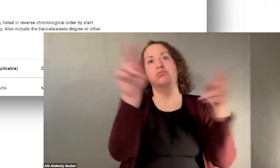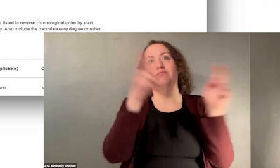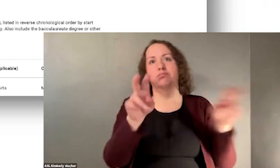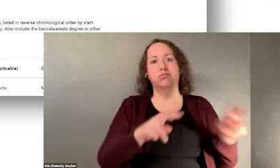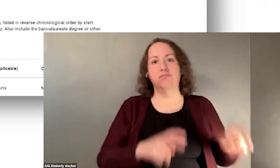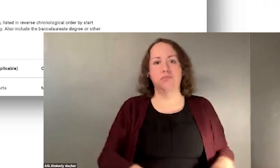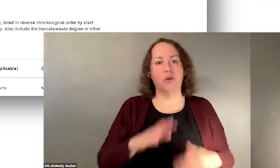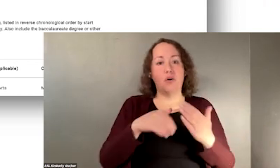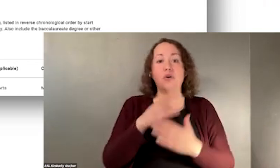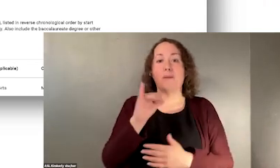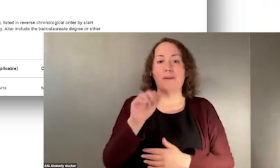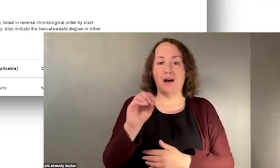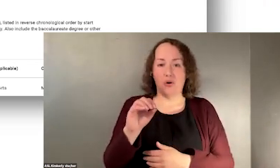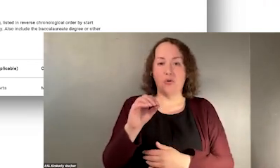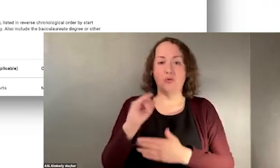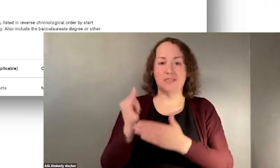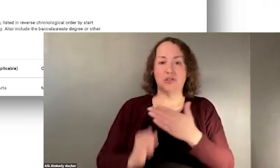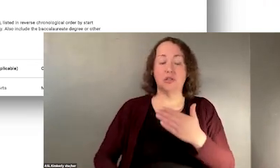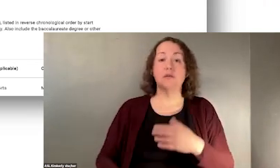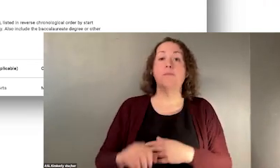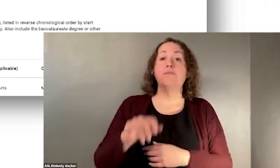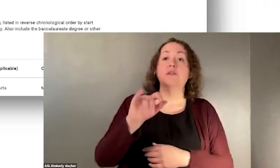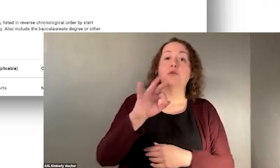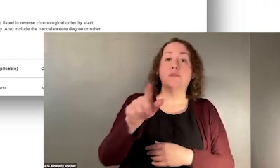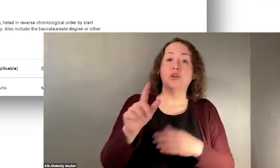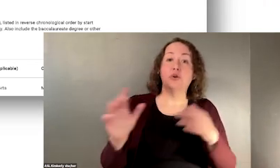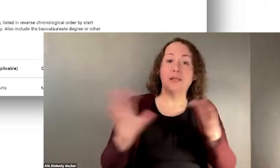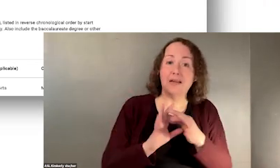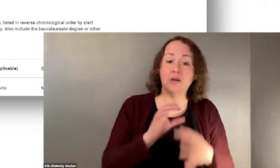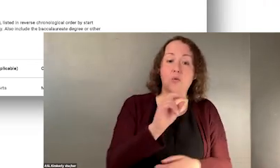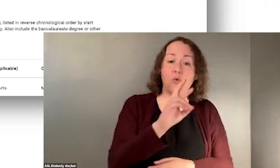So when you're -- if you've linked your ORCID account, you're ready to create a new biosketch,